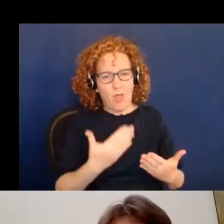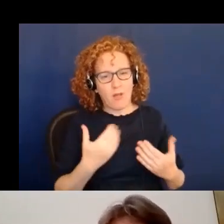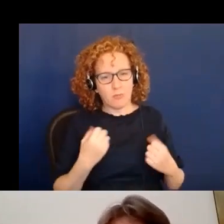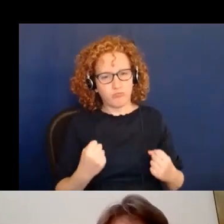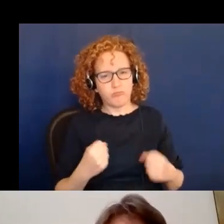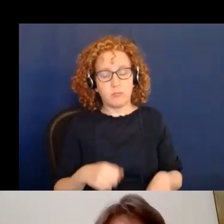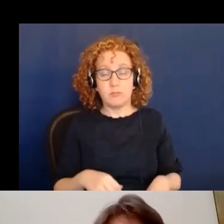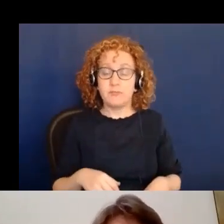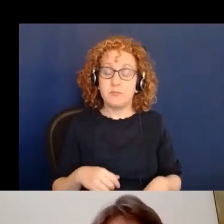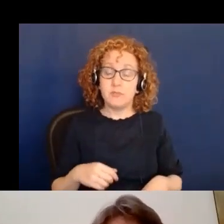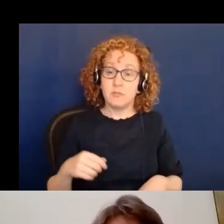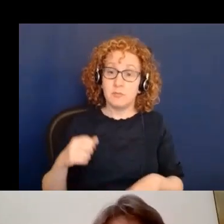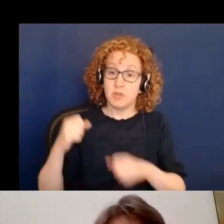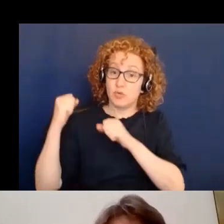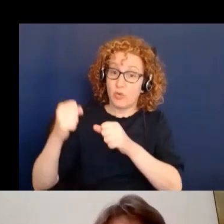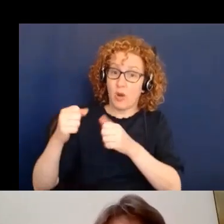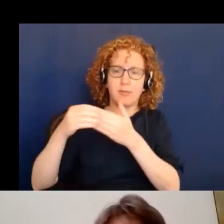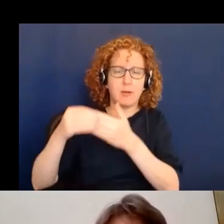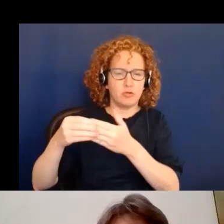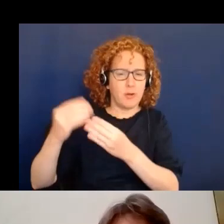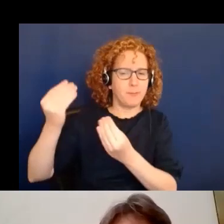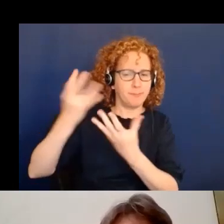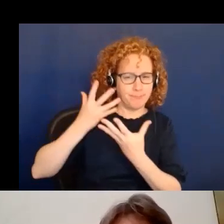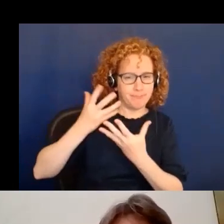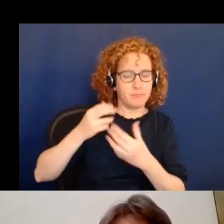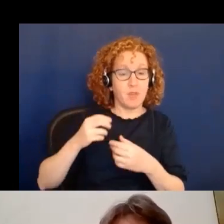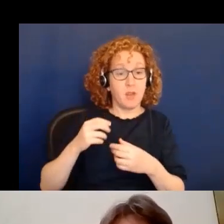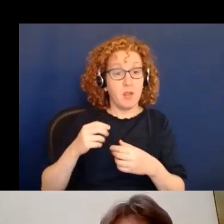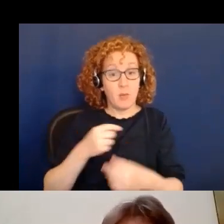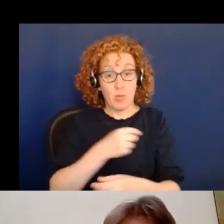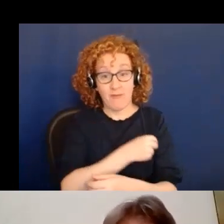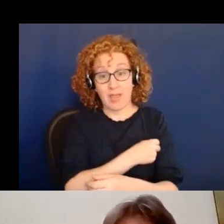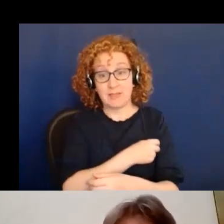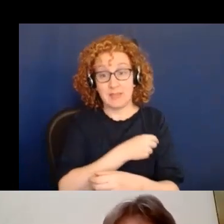but to have the vaccines on campus and then we've partnered with the Texas Medical Center so